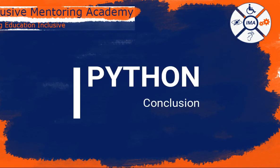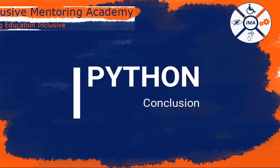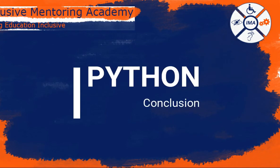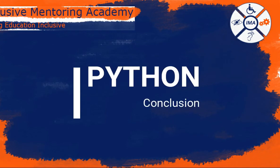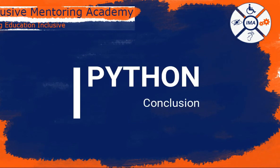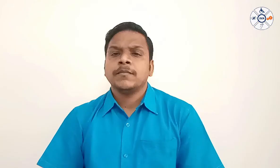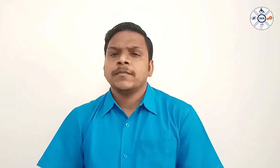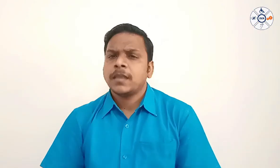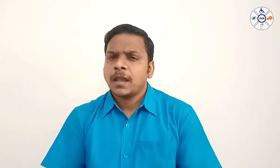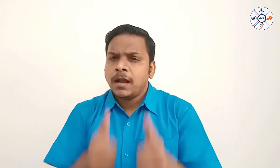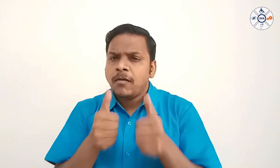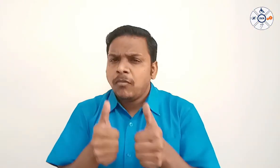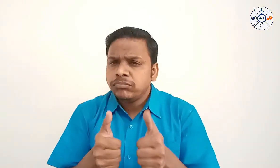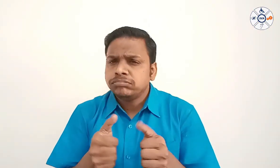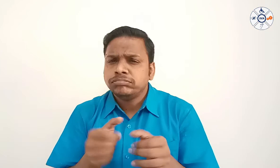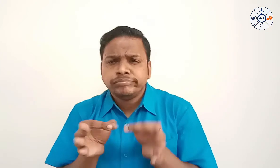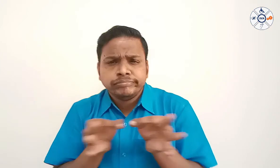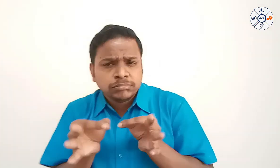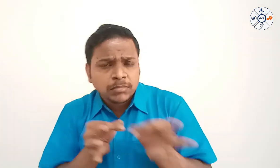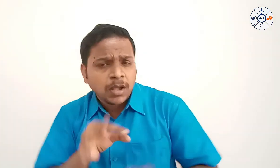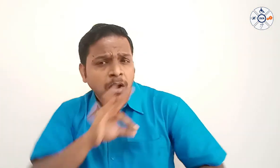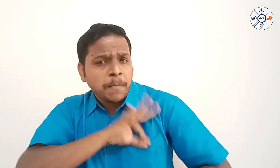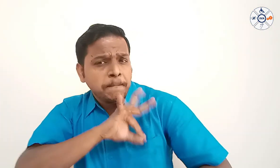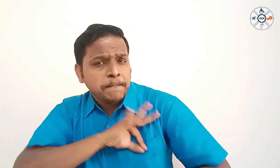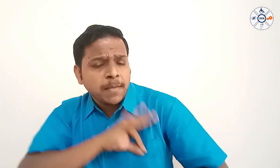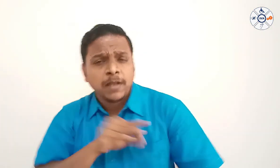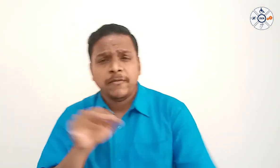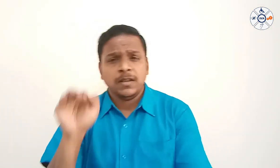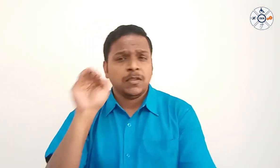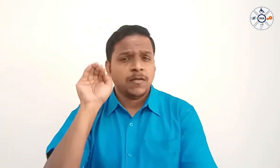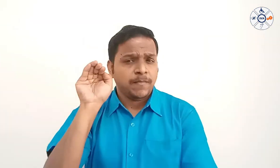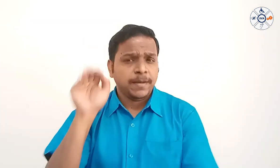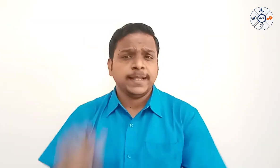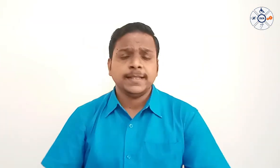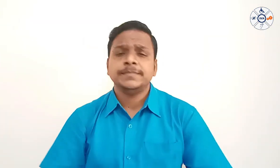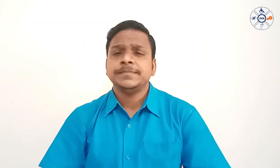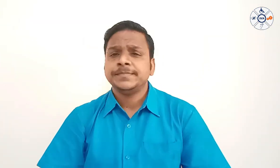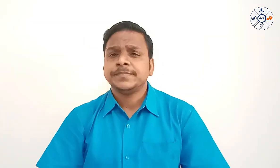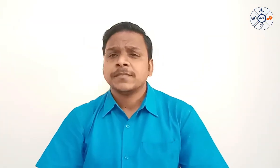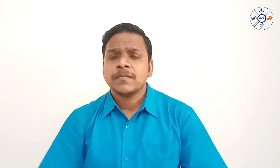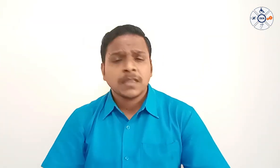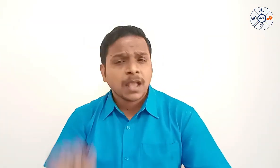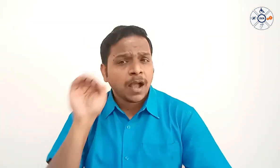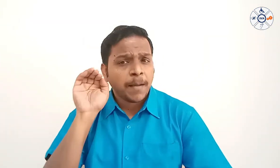Ok, lets discuss benefits of Python